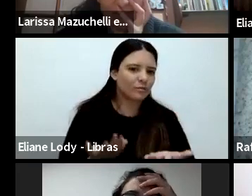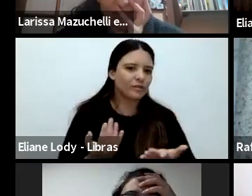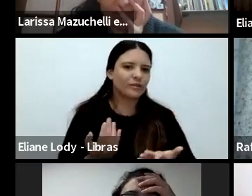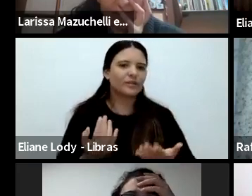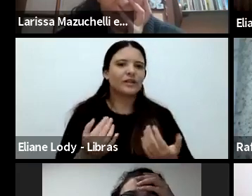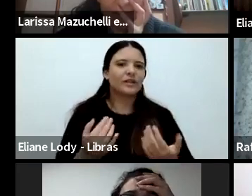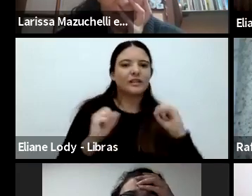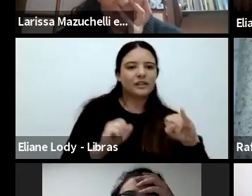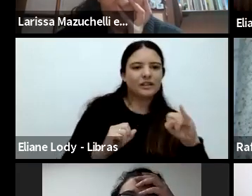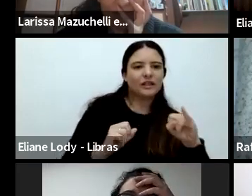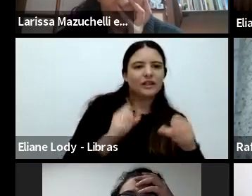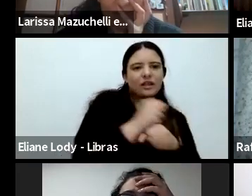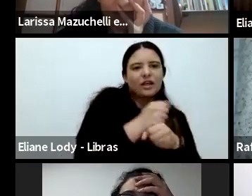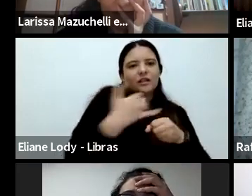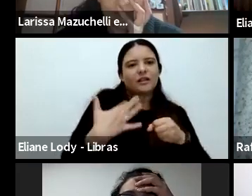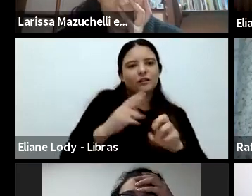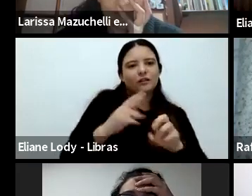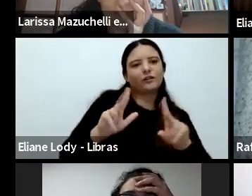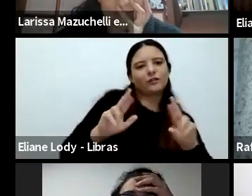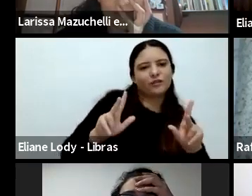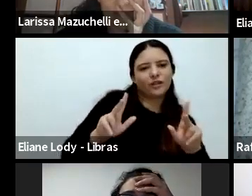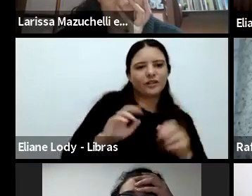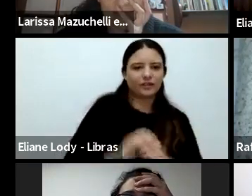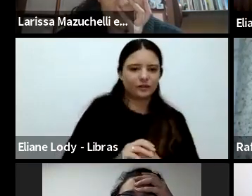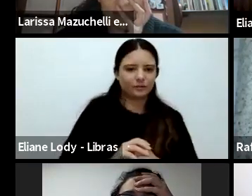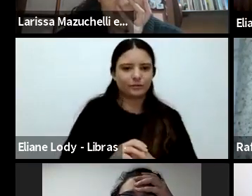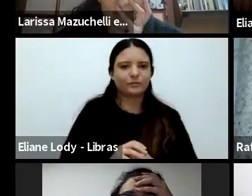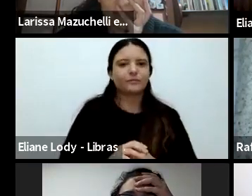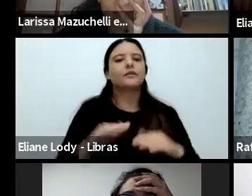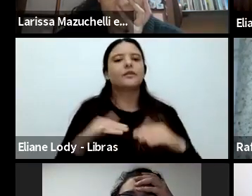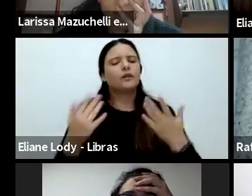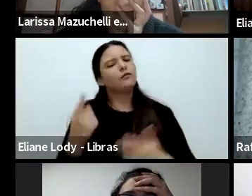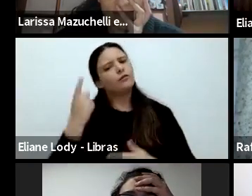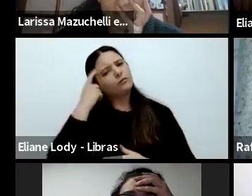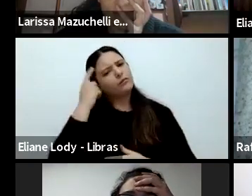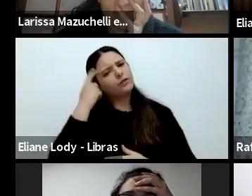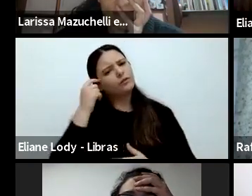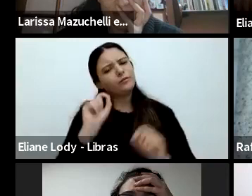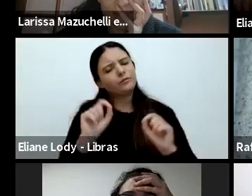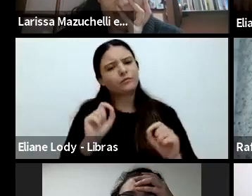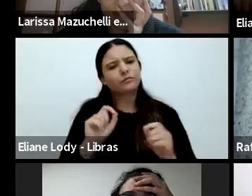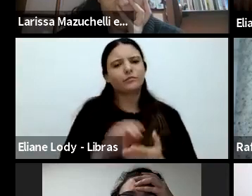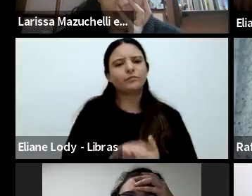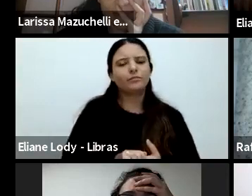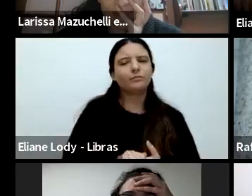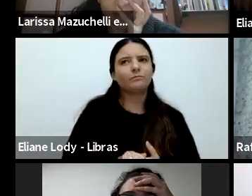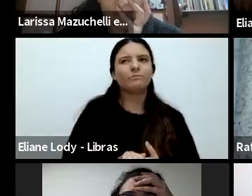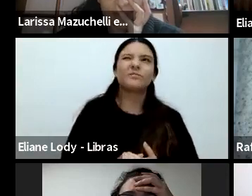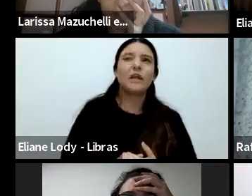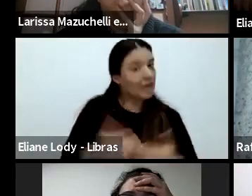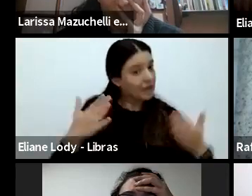and the human body. And it's. 's, it's honestly it's it's really uplifting now it has its